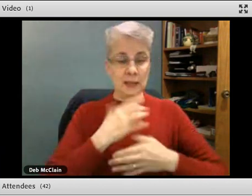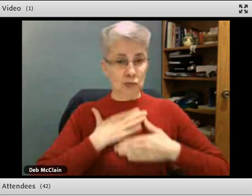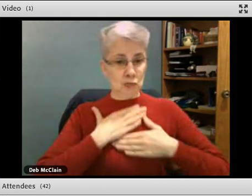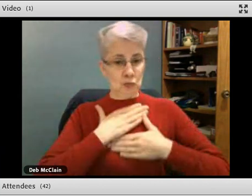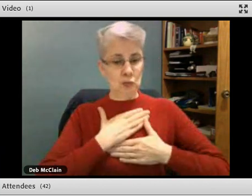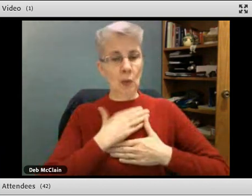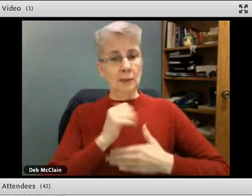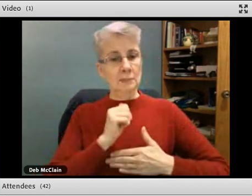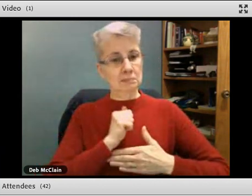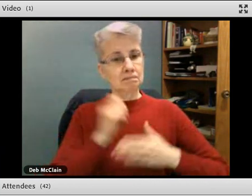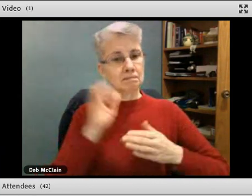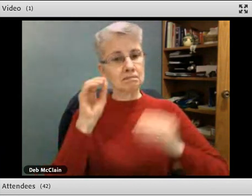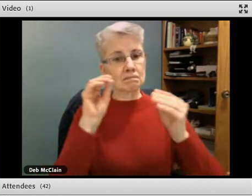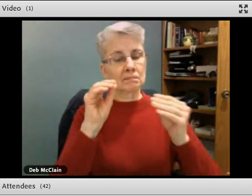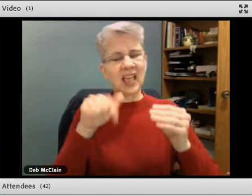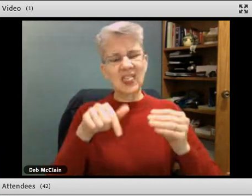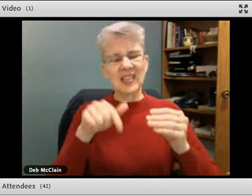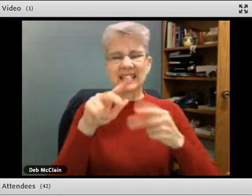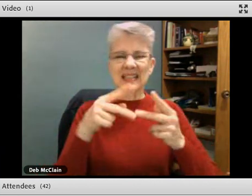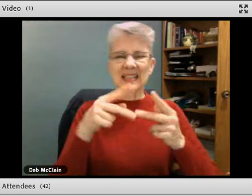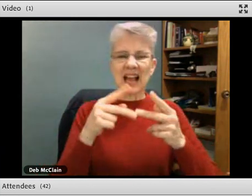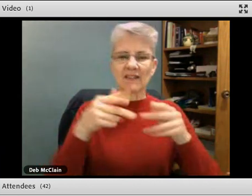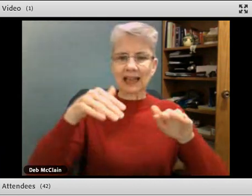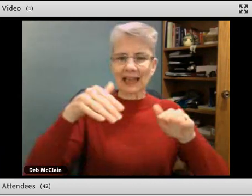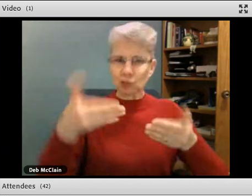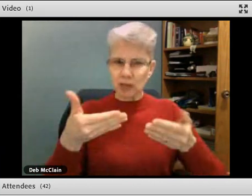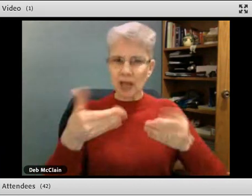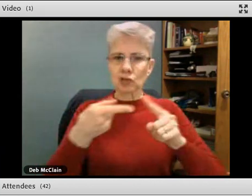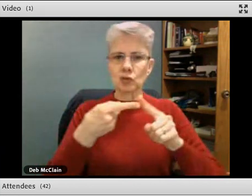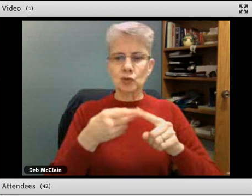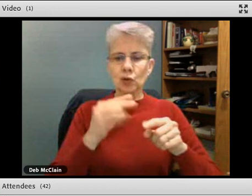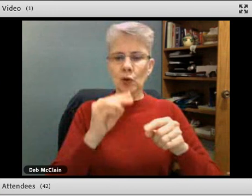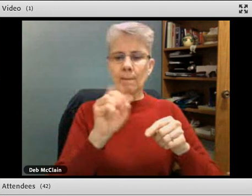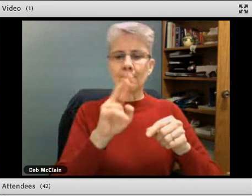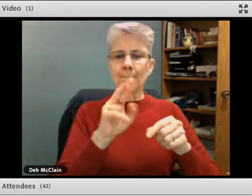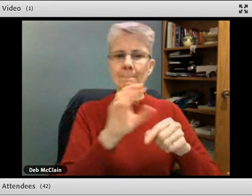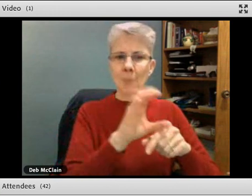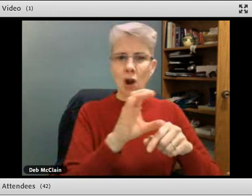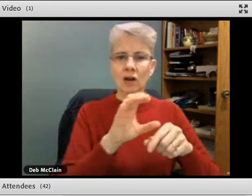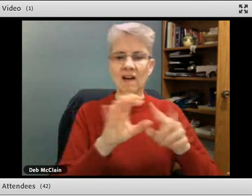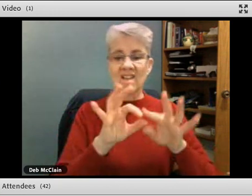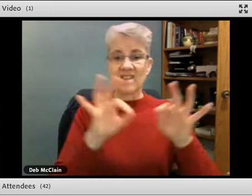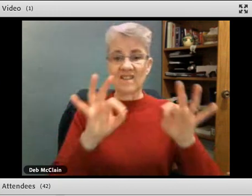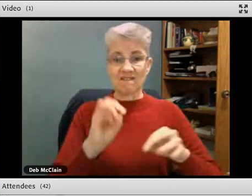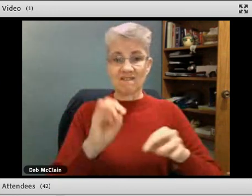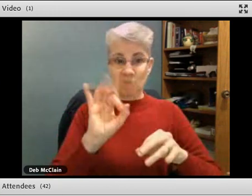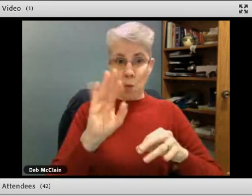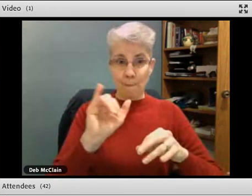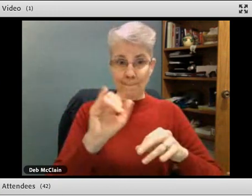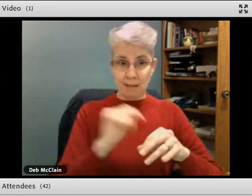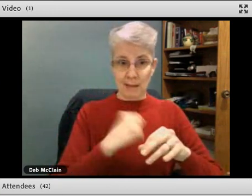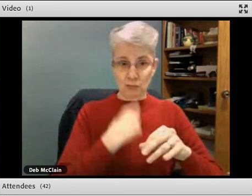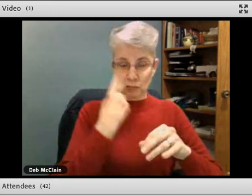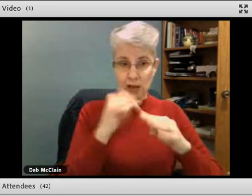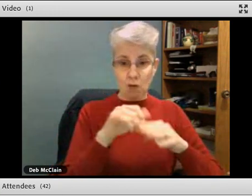This is kind of an introduction to MARC, to the MARC format, and then I understand that on Friday Dr. Karen Snow,